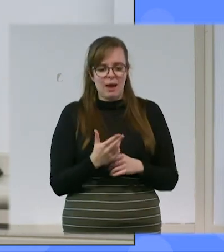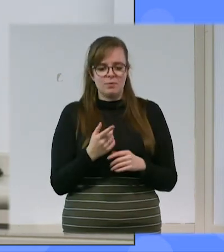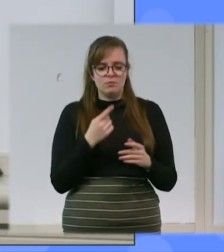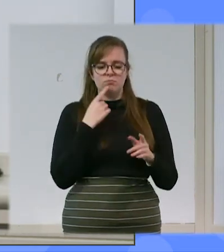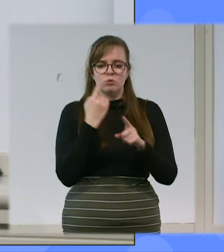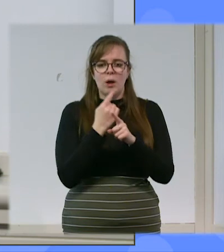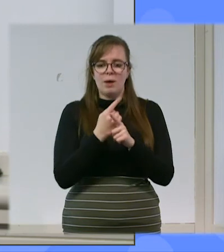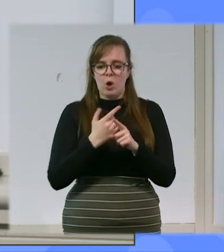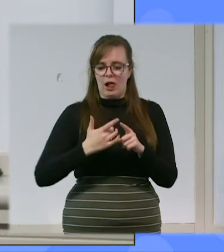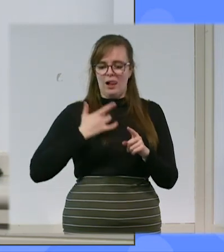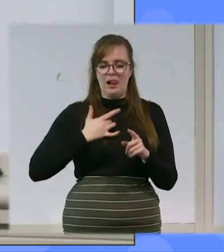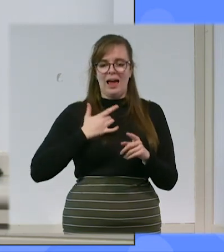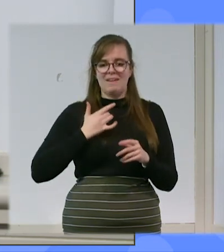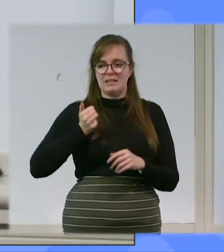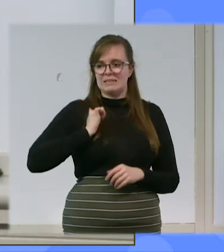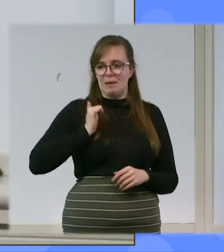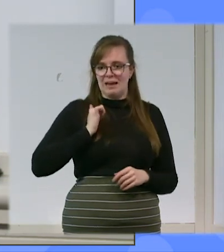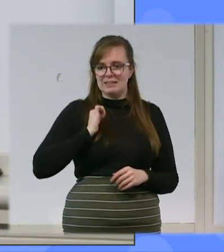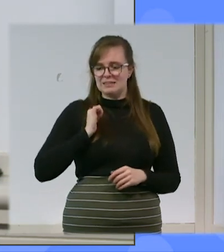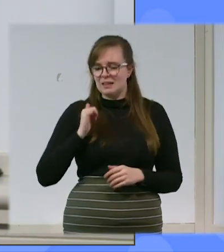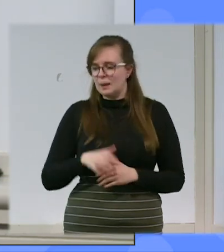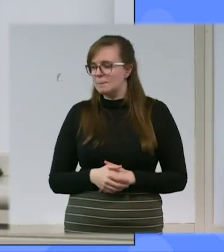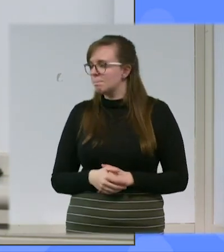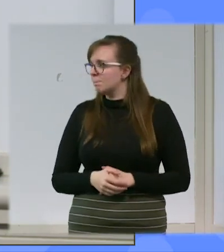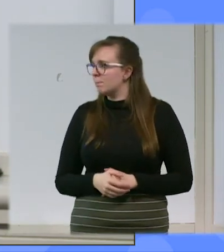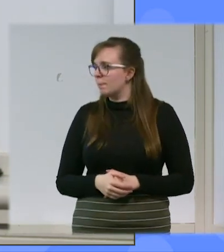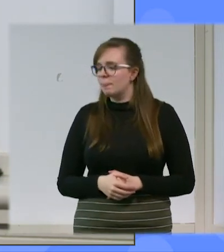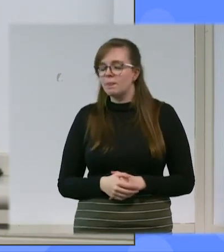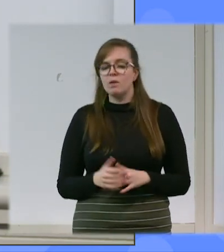we entirely agree with Sandy here that there's so many jobs are just not good